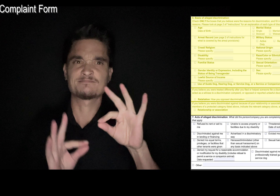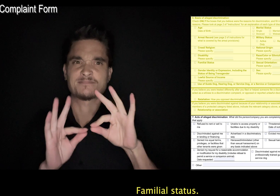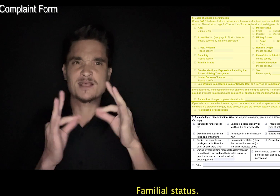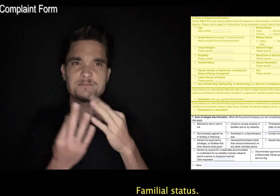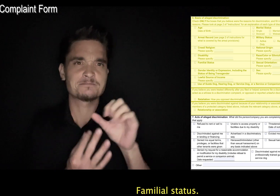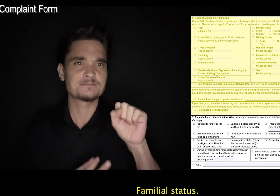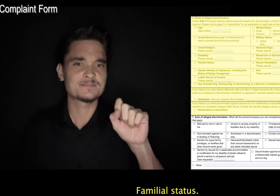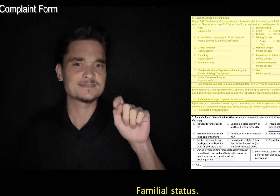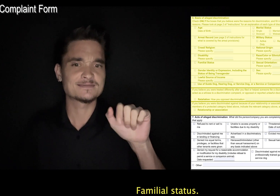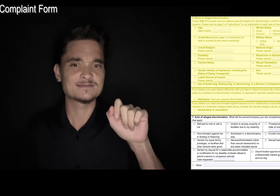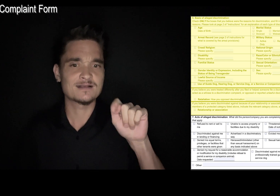Familial status.